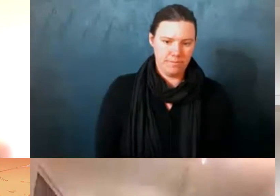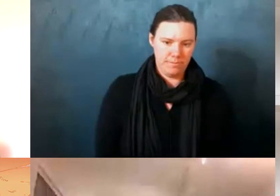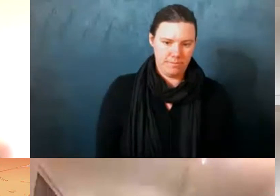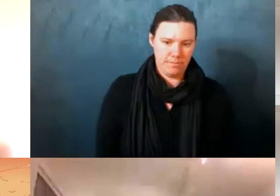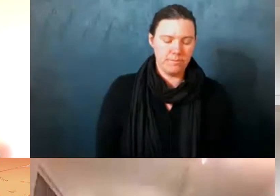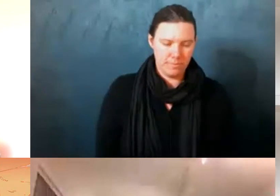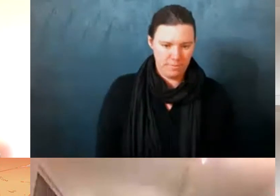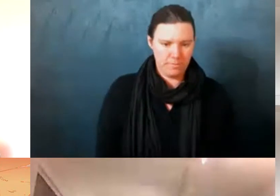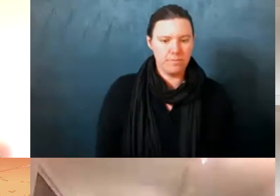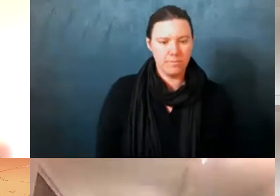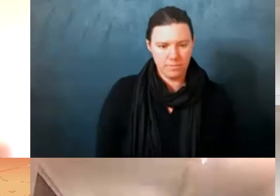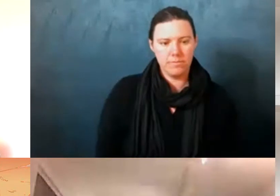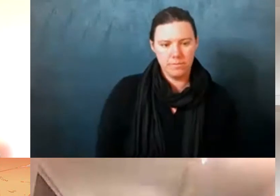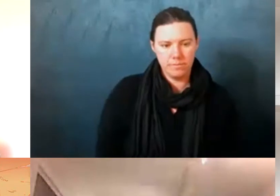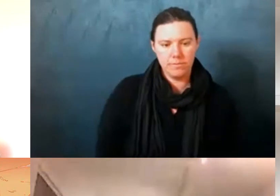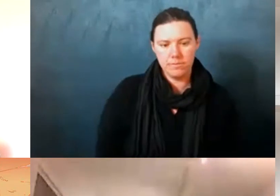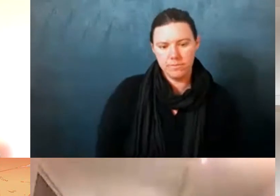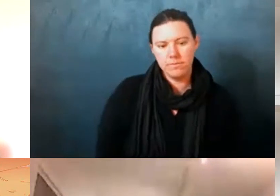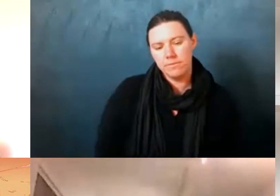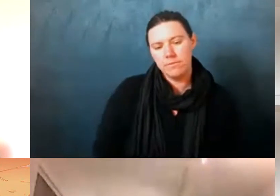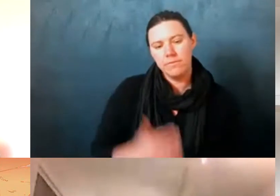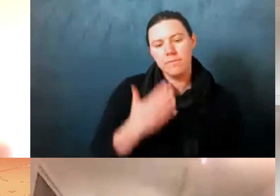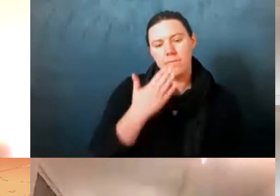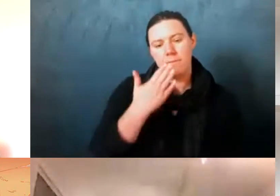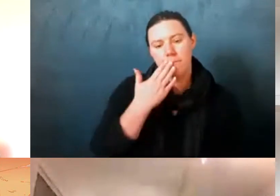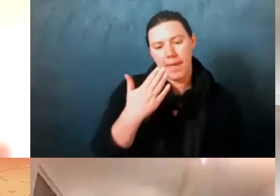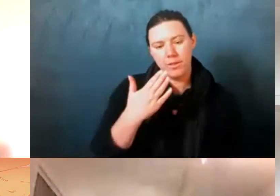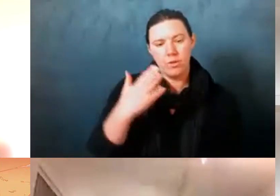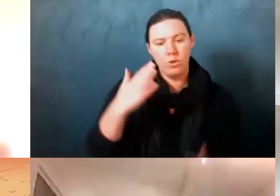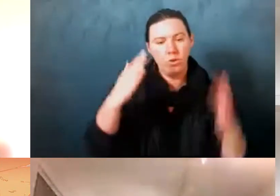[Ashley] Thank you. We'll go down to Melissa.